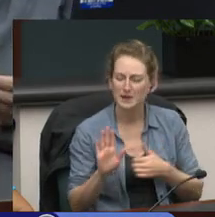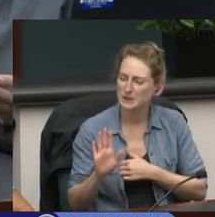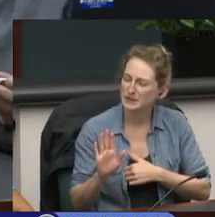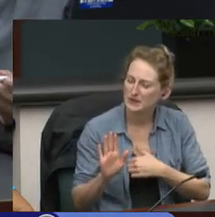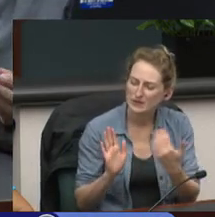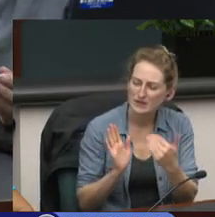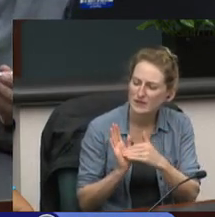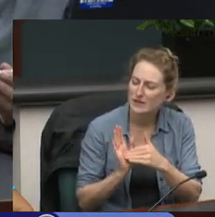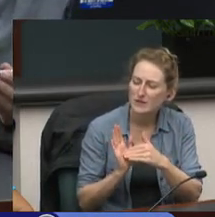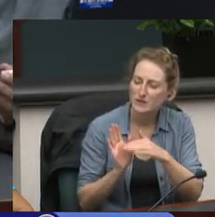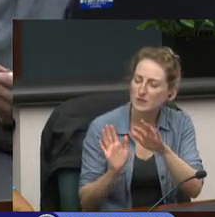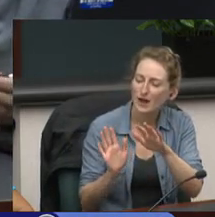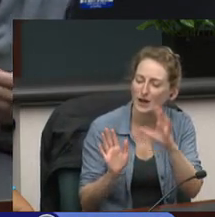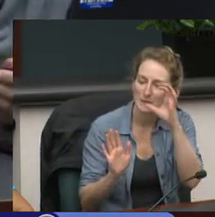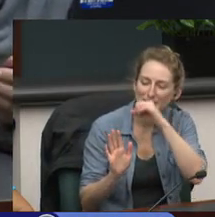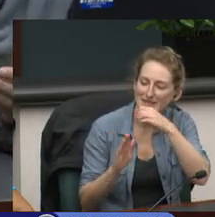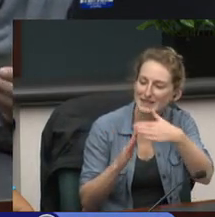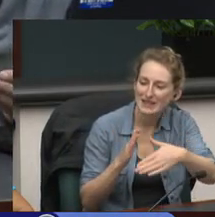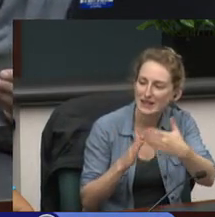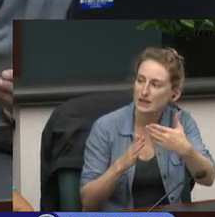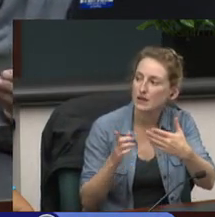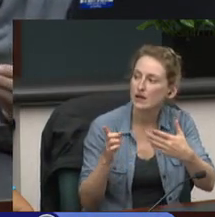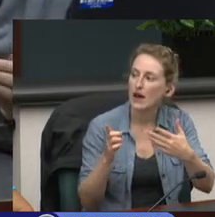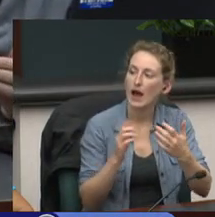enforcement I missed the end the enforcement mechanism how is that